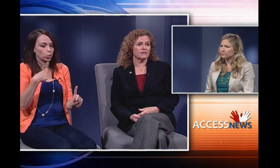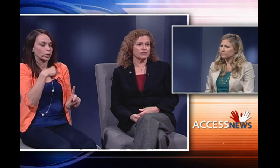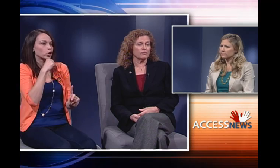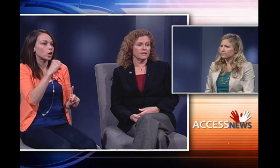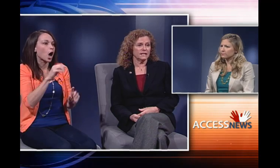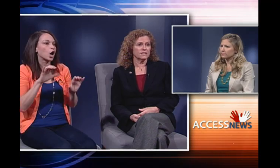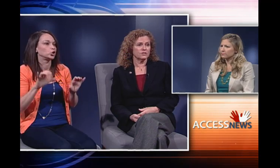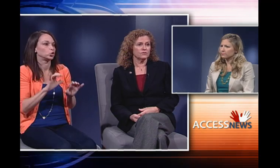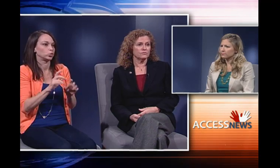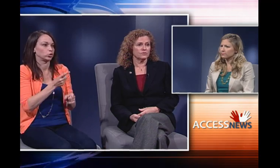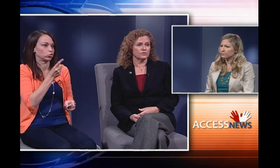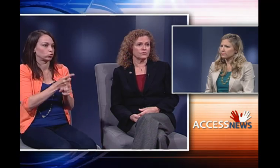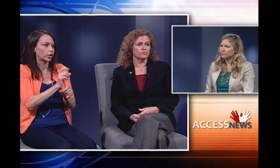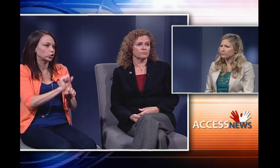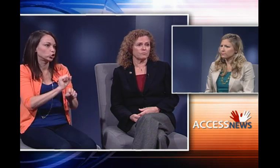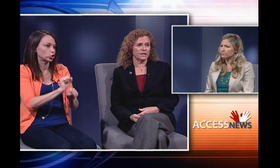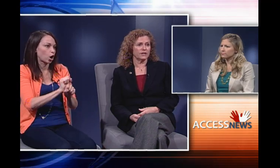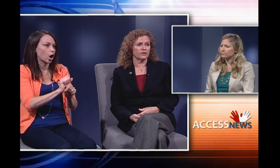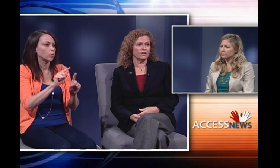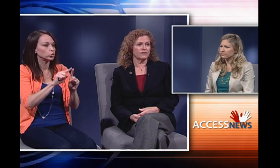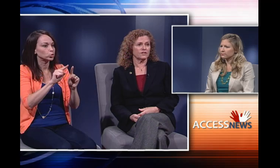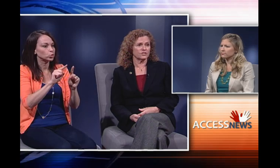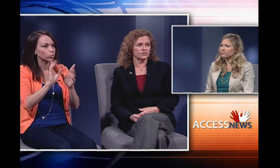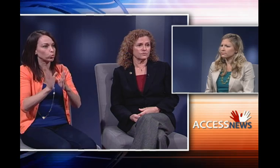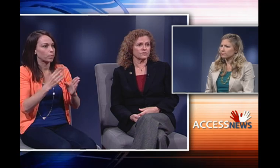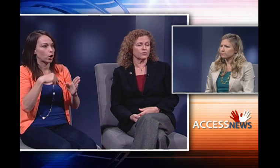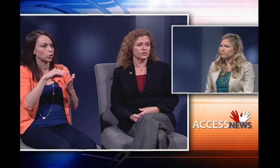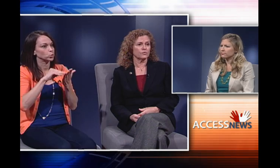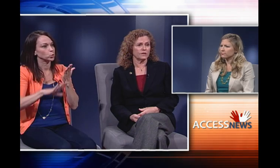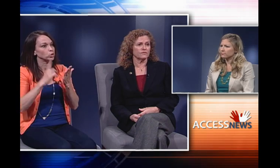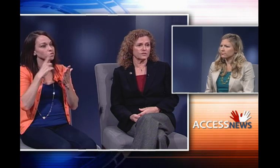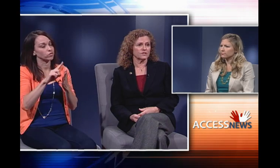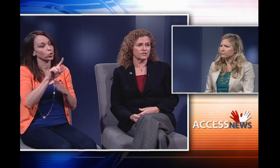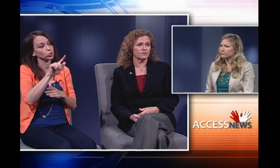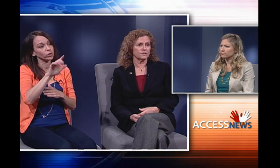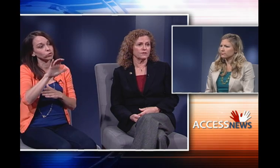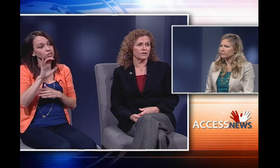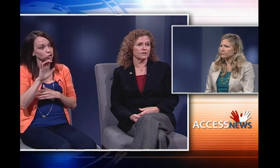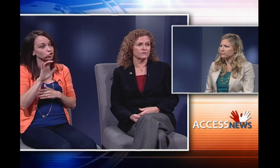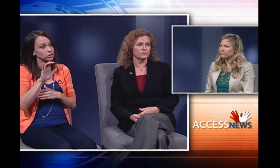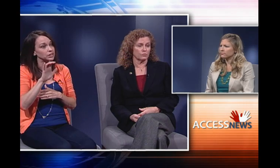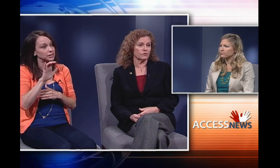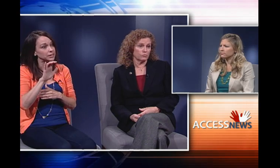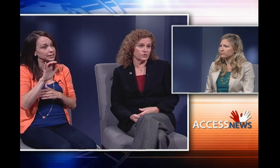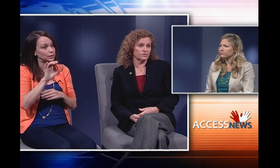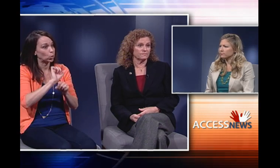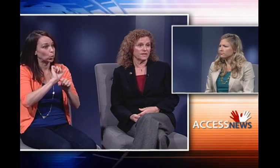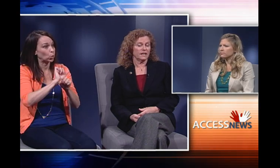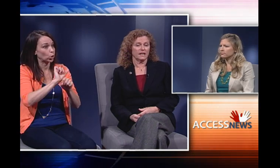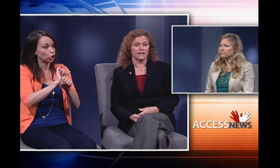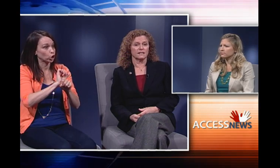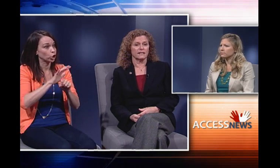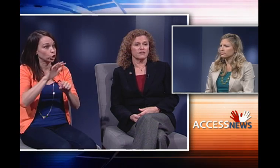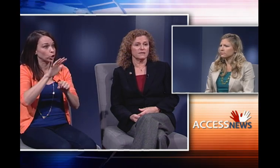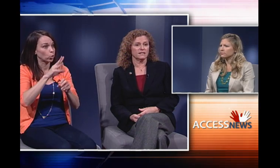of job we need to do to prepare all of our students for 21st century workforce and that means